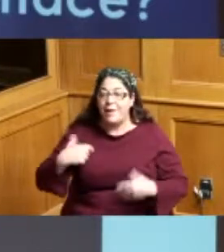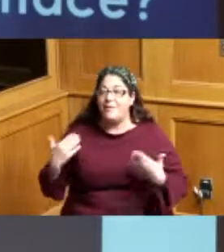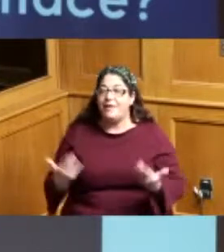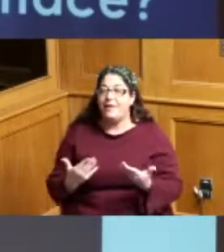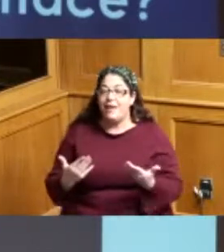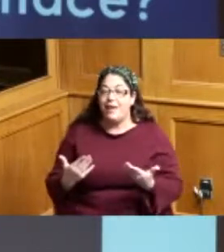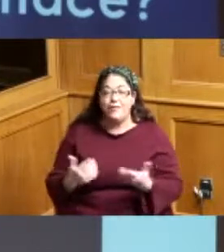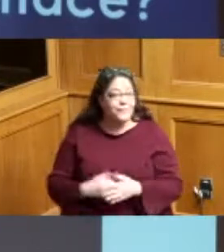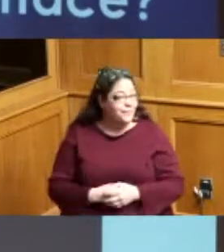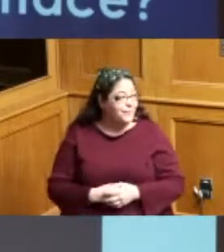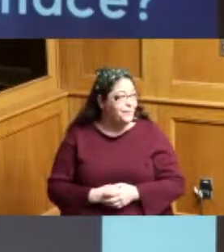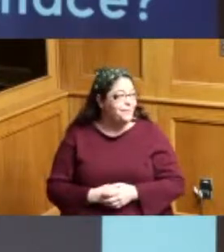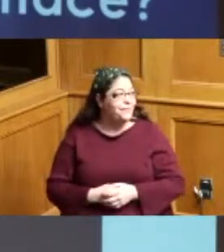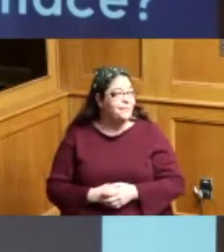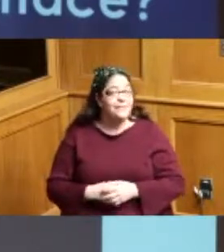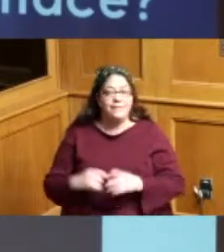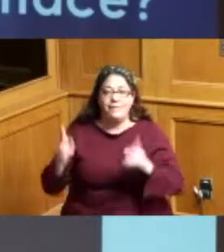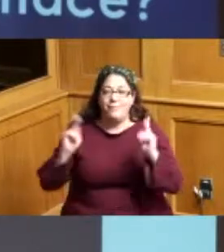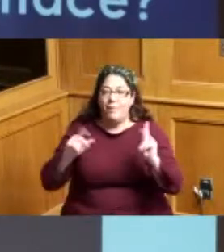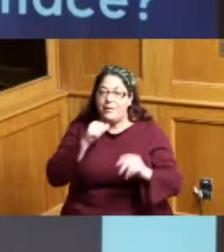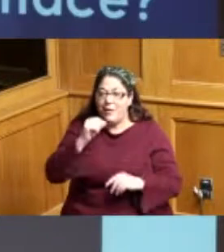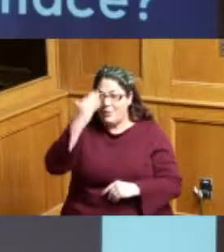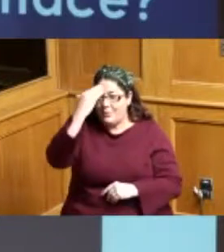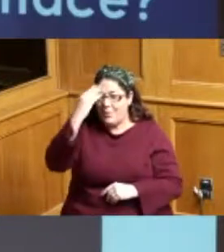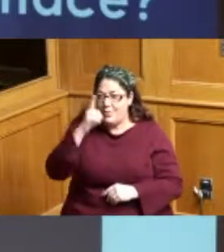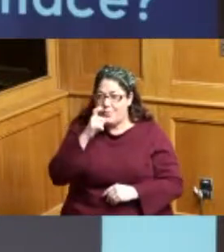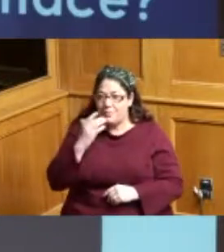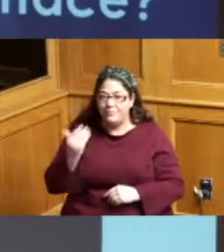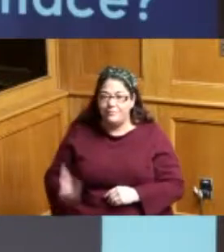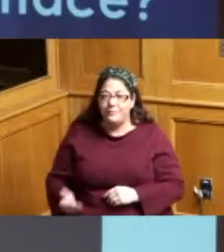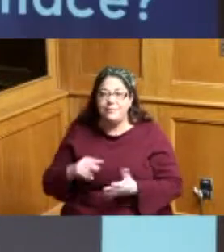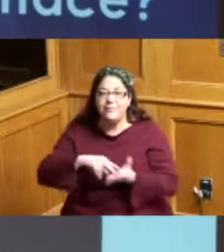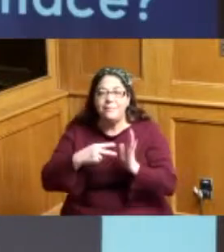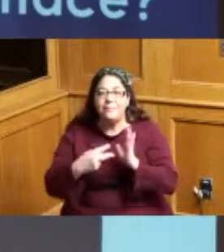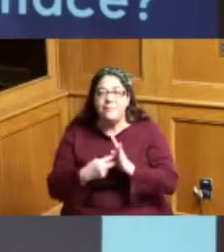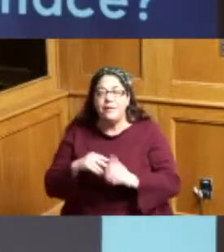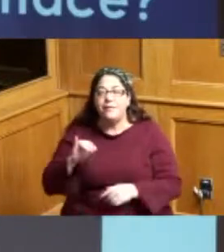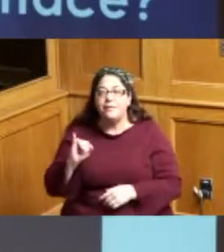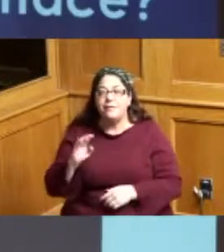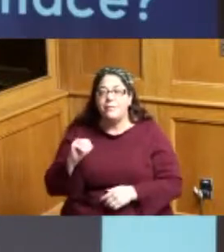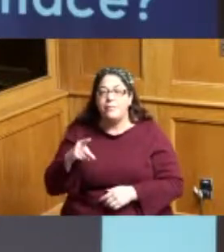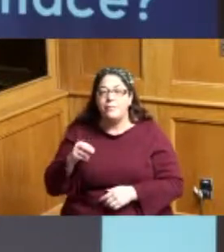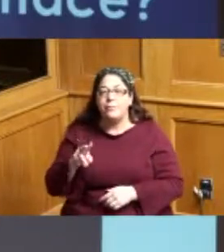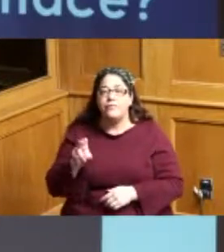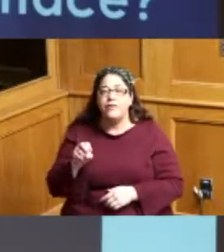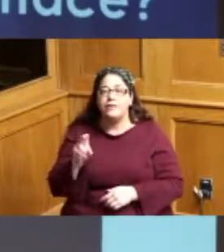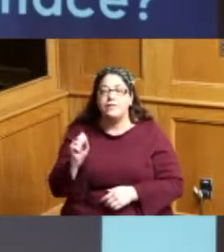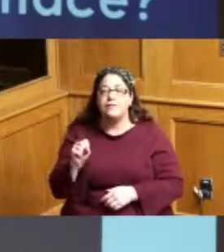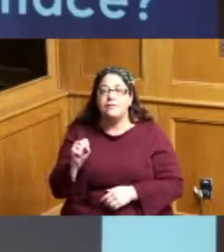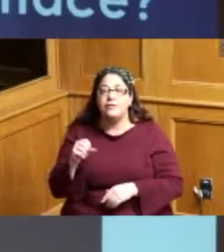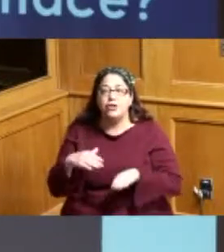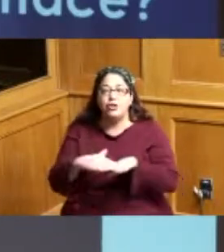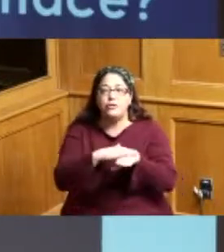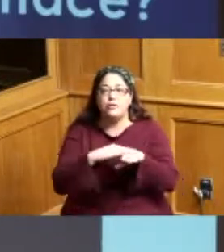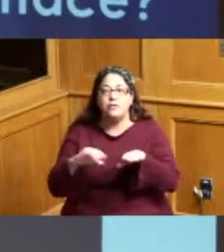for those who may not be aware of what exactly an impervious surface fee is Frankly it is